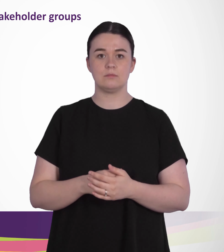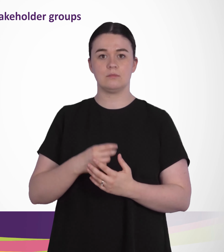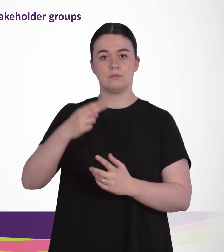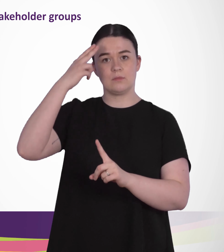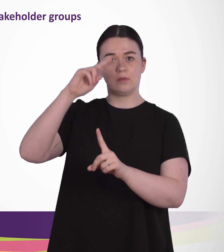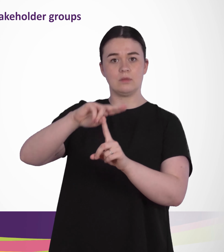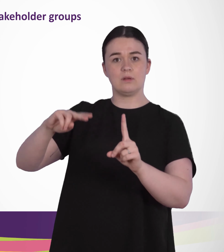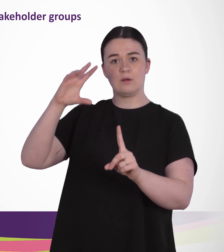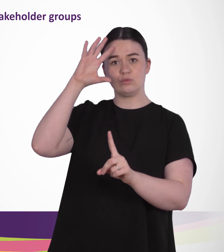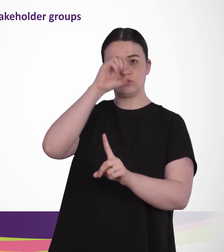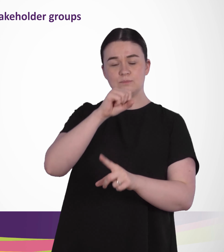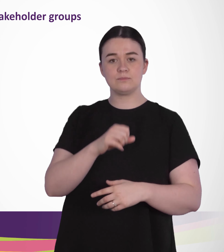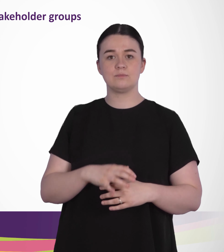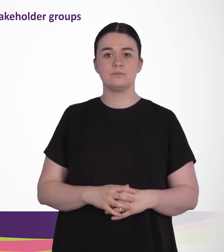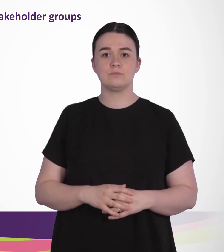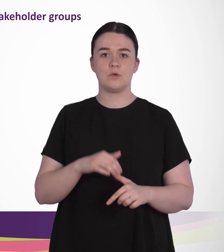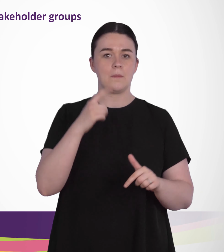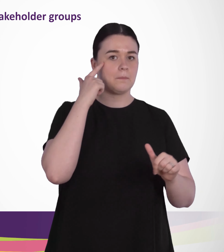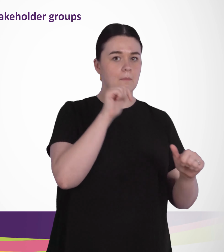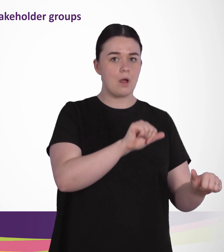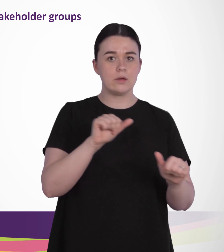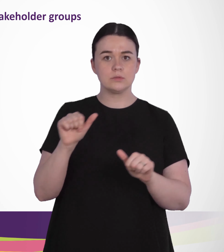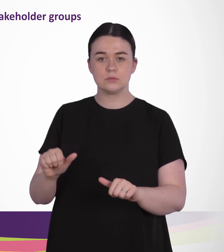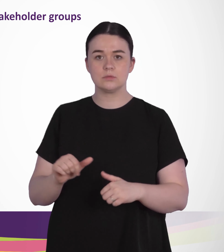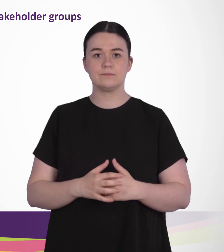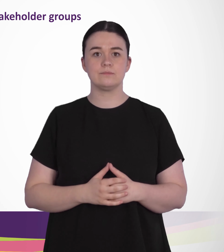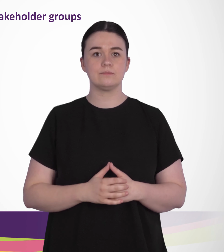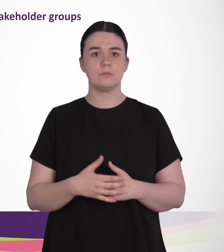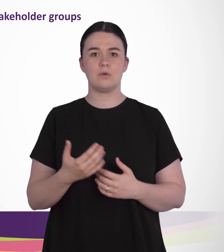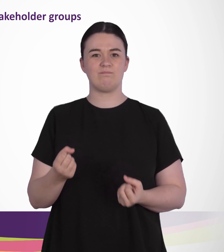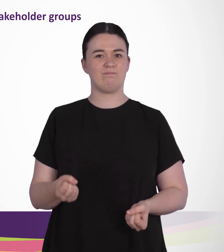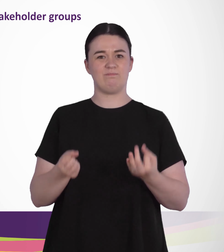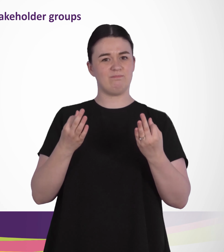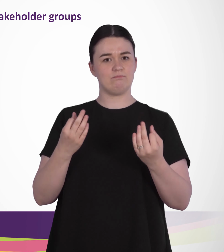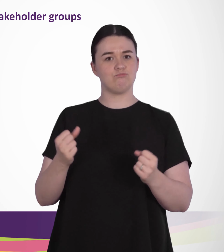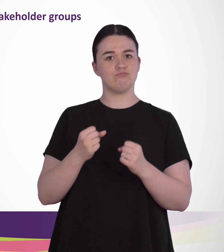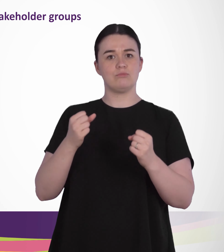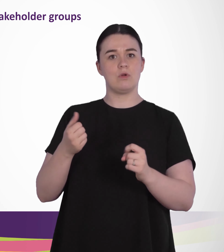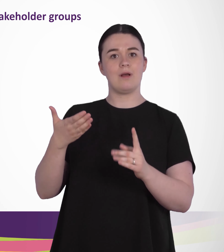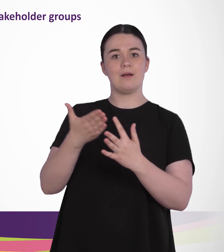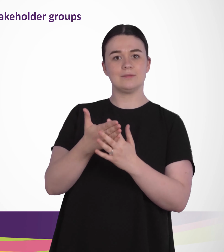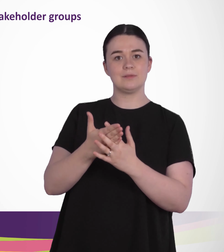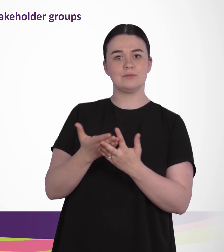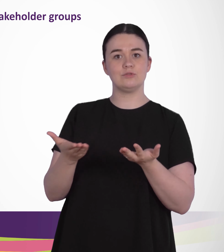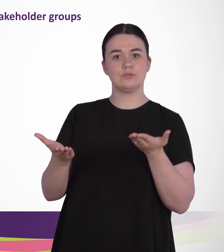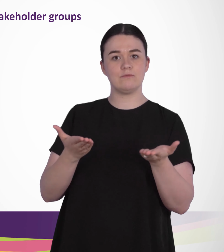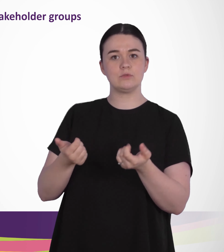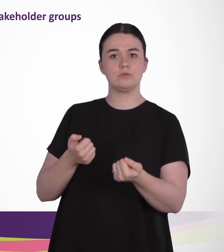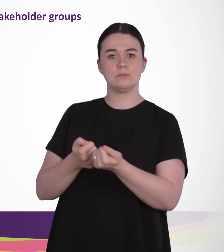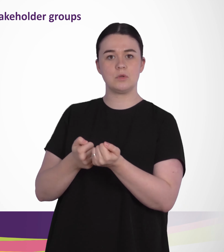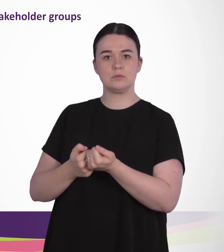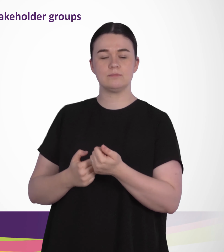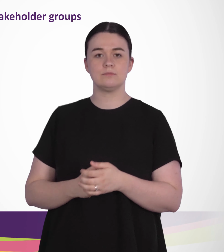stigma and bias, lack of access to services and supports,